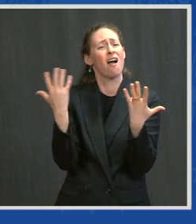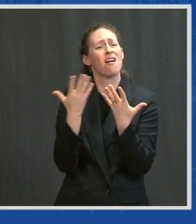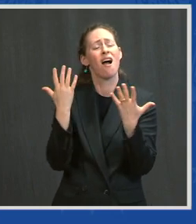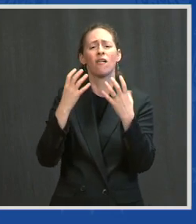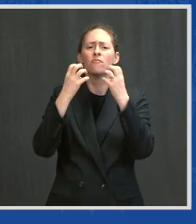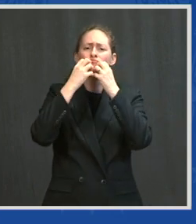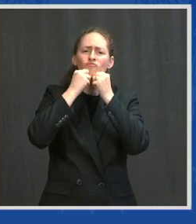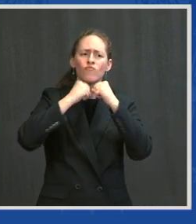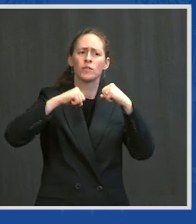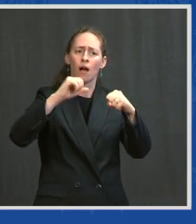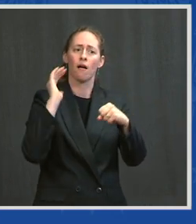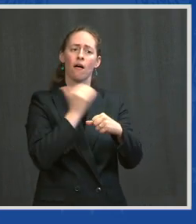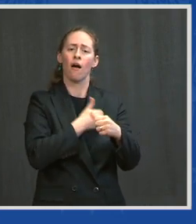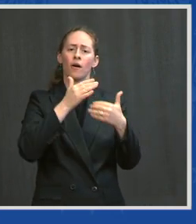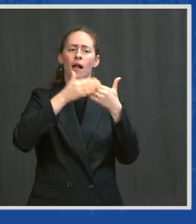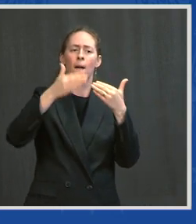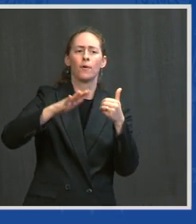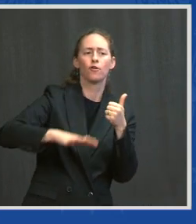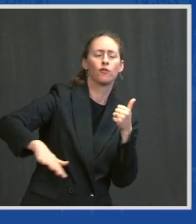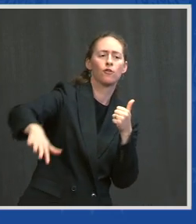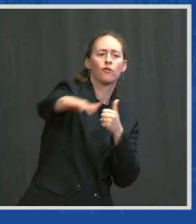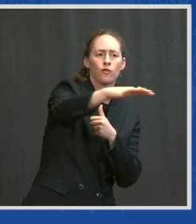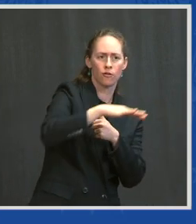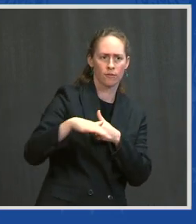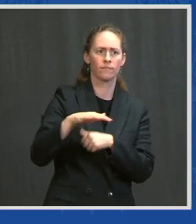to develop solutions to pressing violent crime problems.